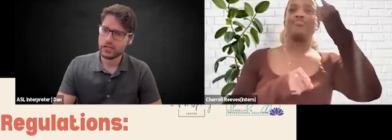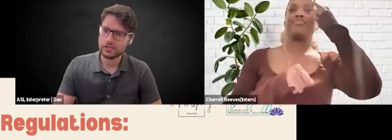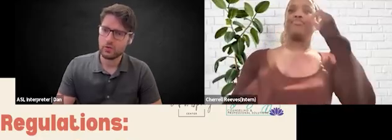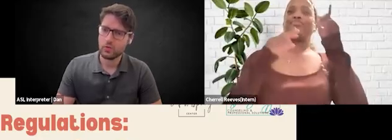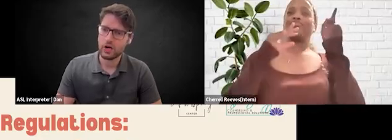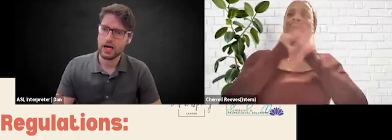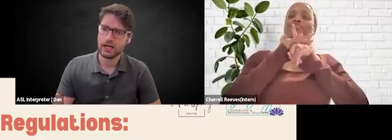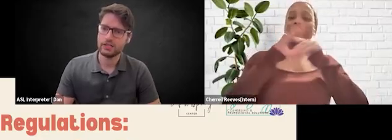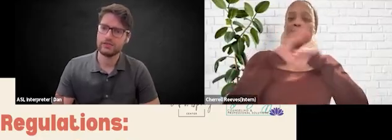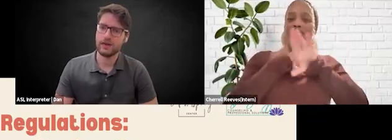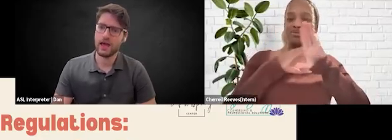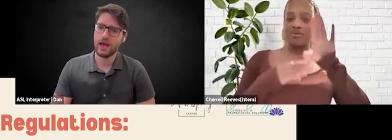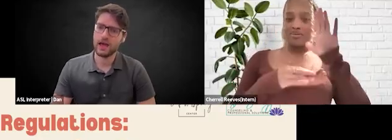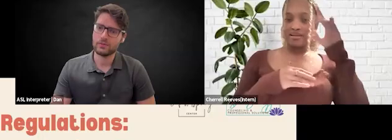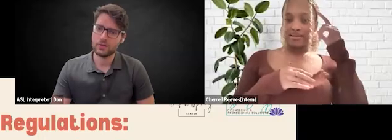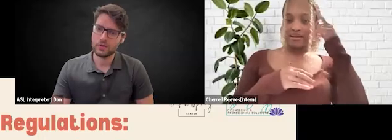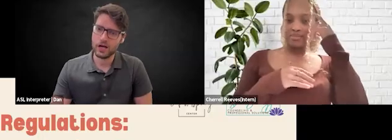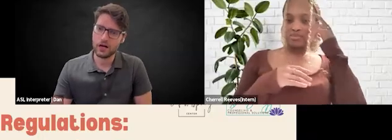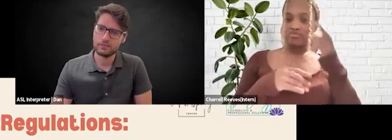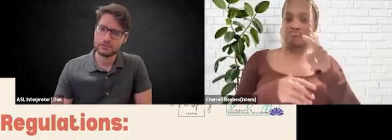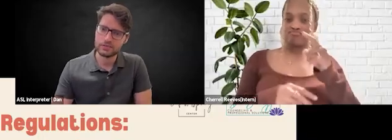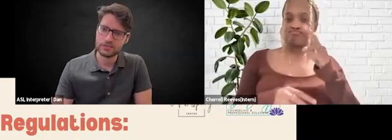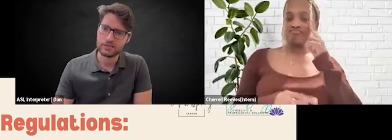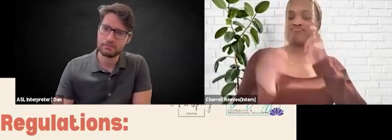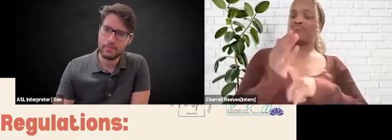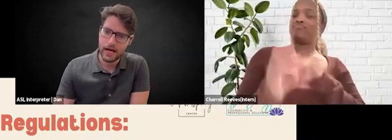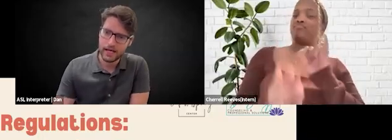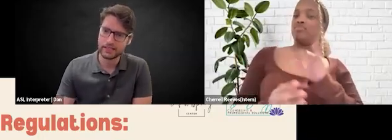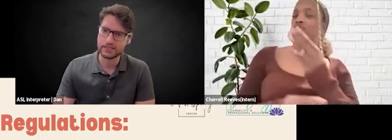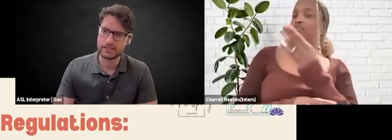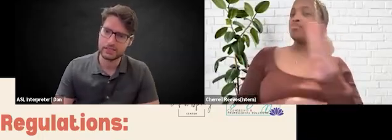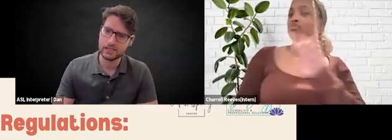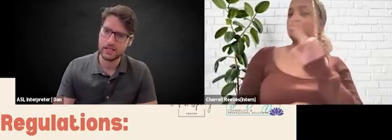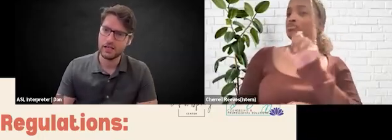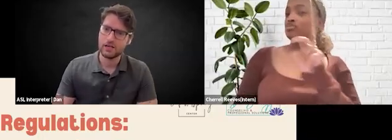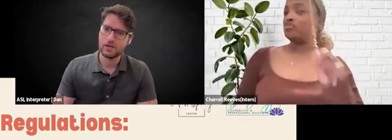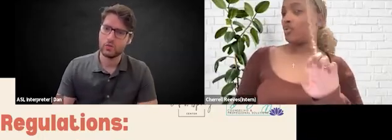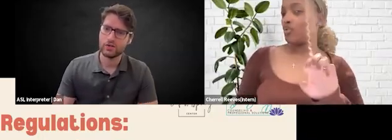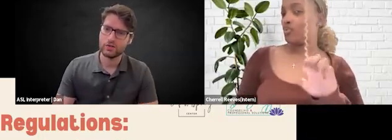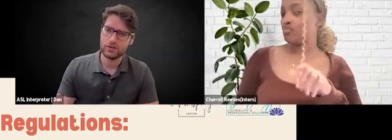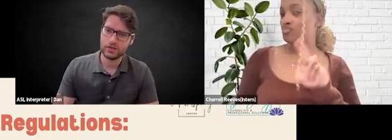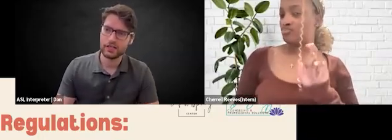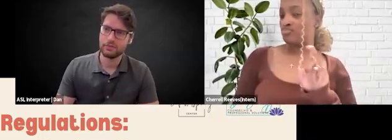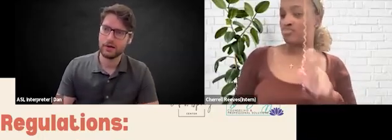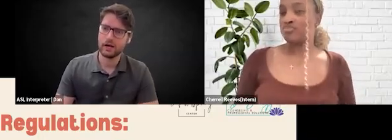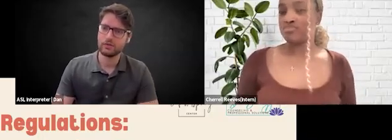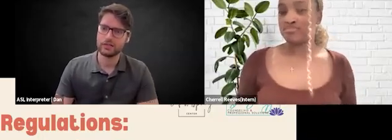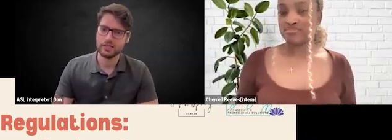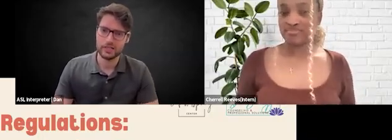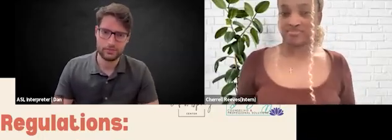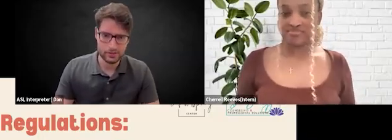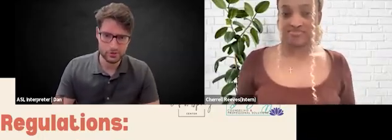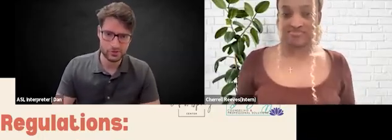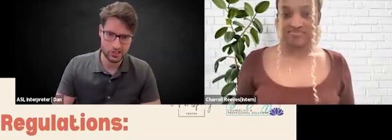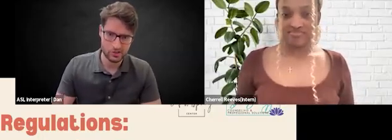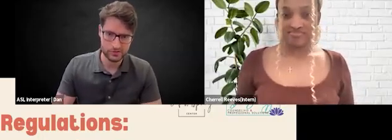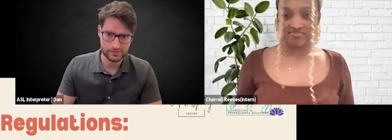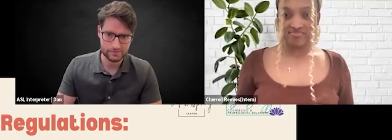So I would like to know what kind of animal comes to mind when you think about the blue zone?